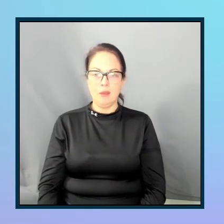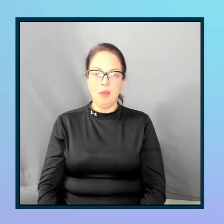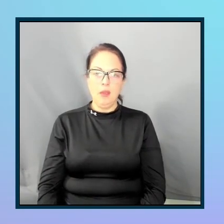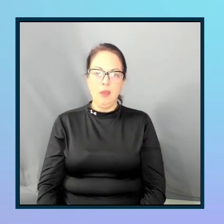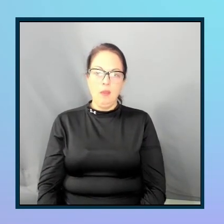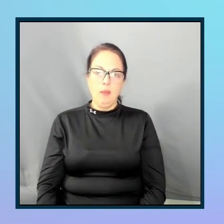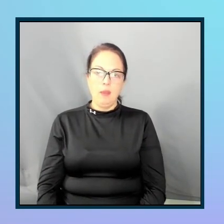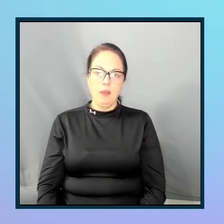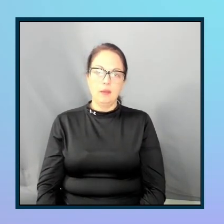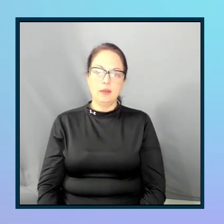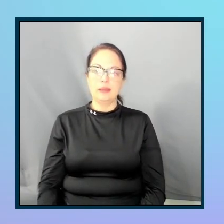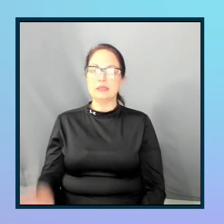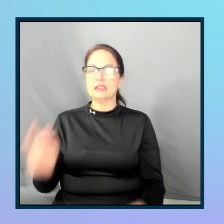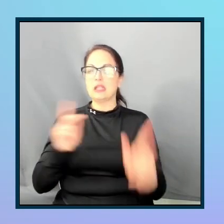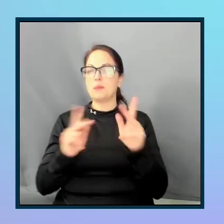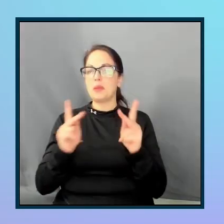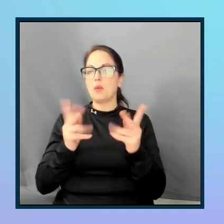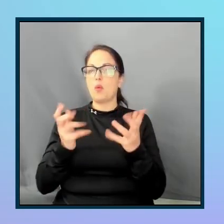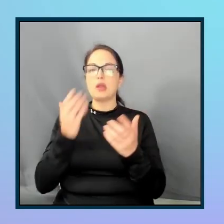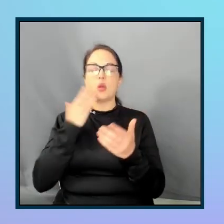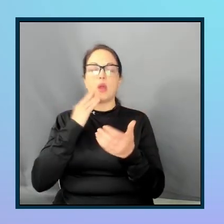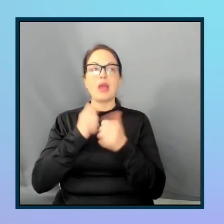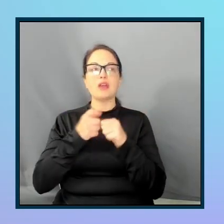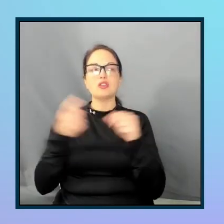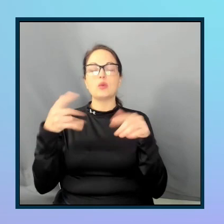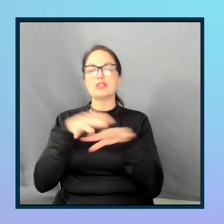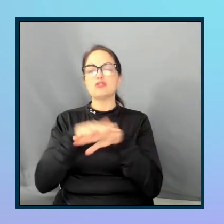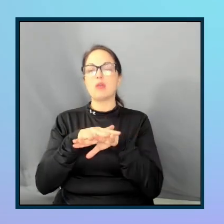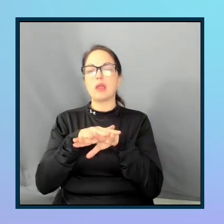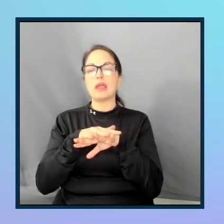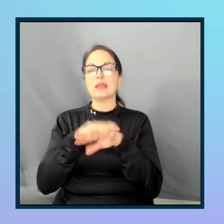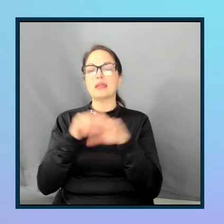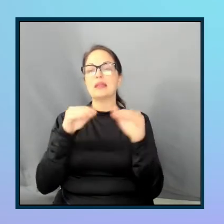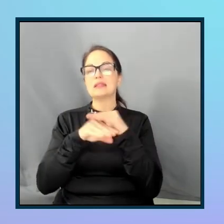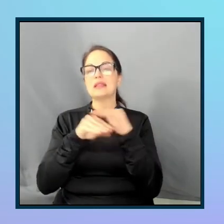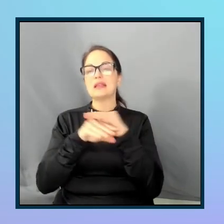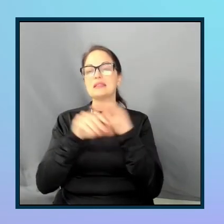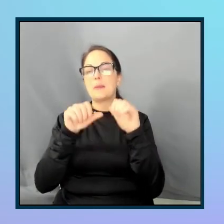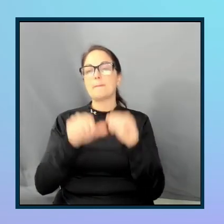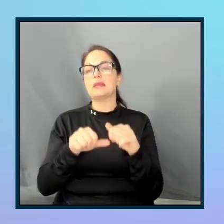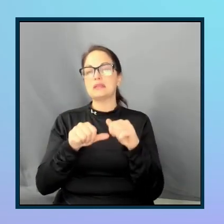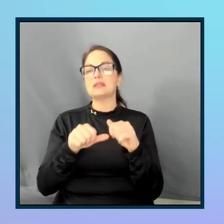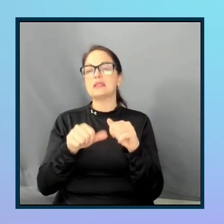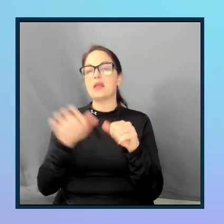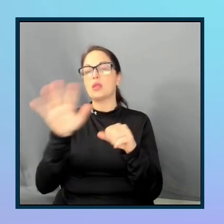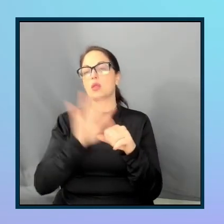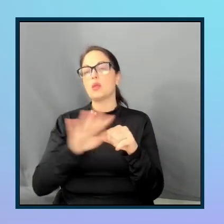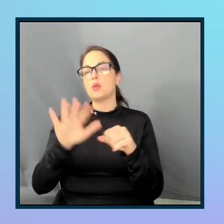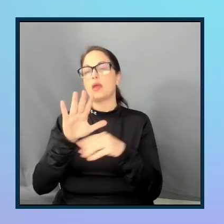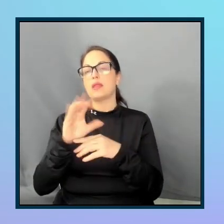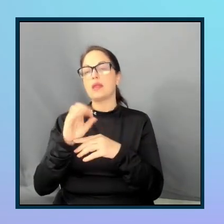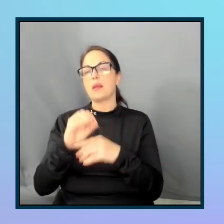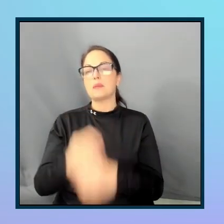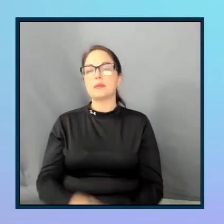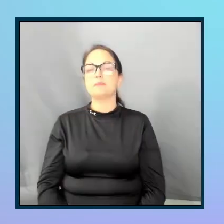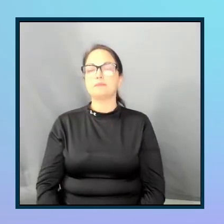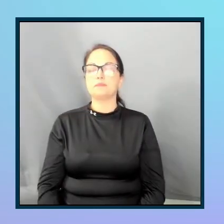more about how you integrated accessibility throughout the company vertically and horizontally. How did you approach that?